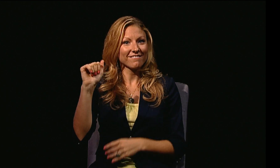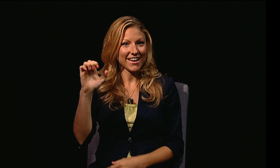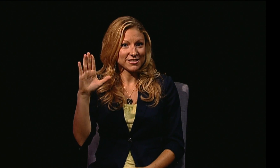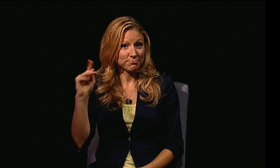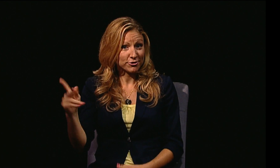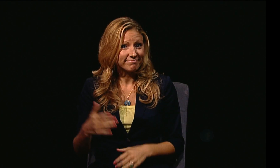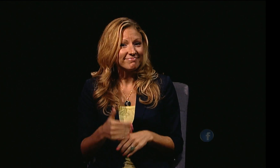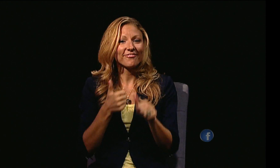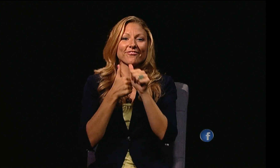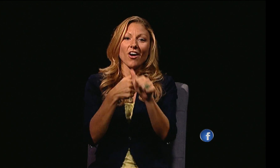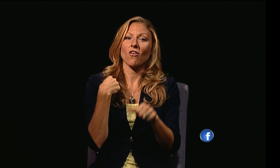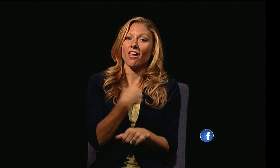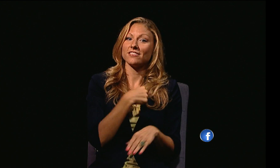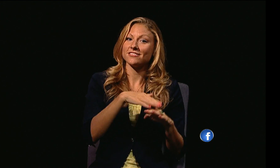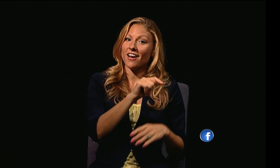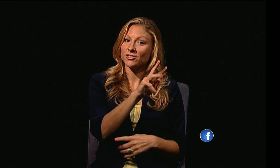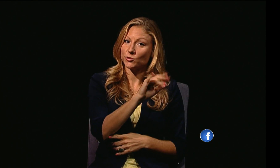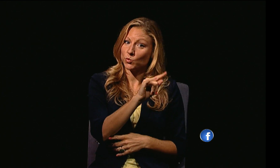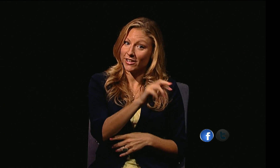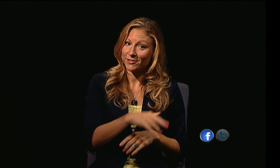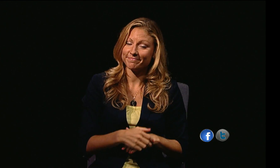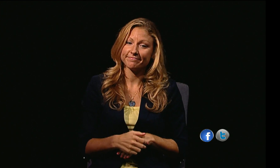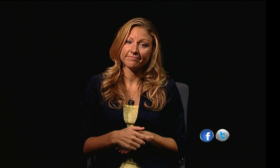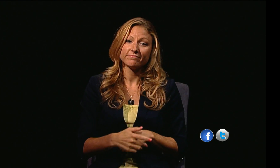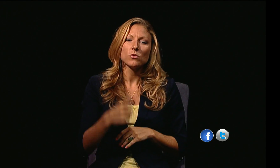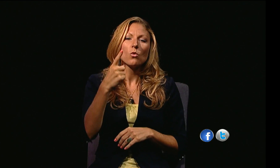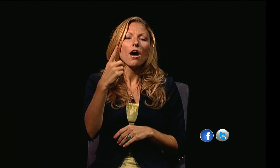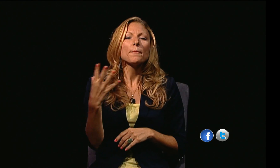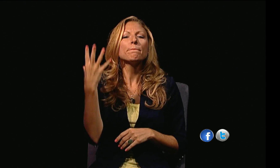LIKE US ON FACEBOOK, FOLLOW US ON TWITTER.